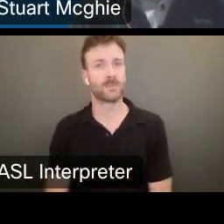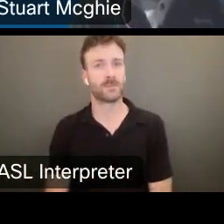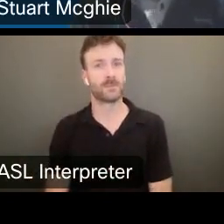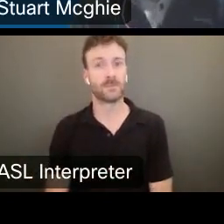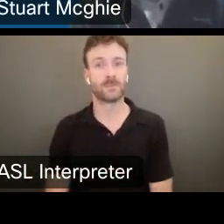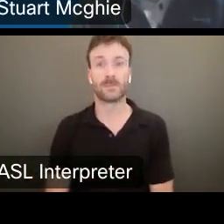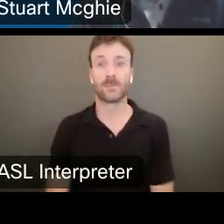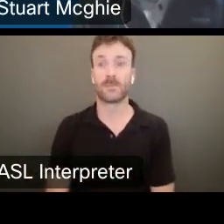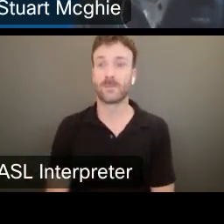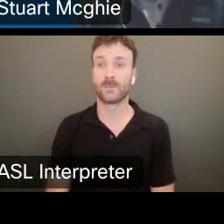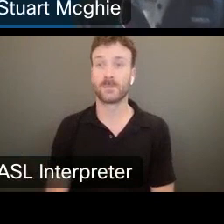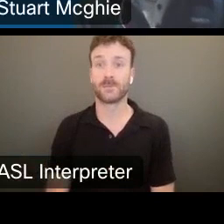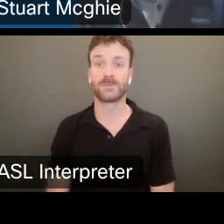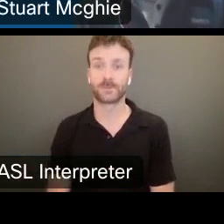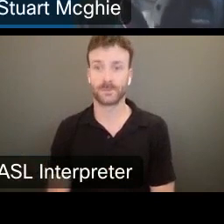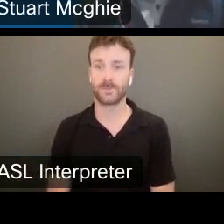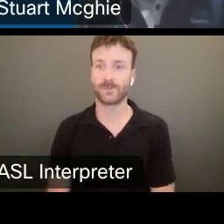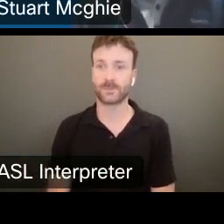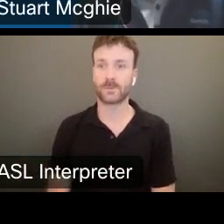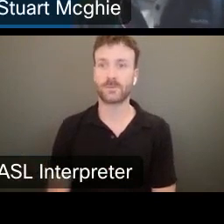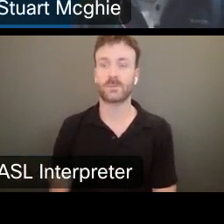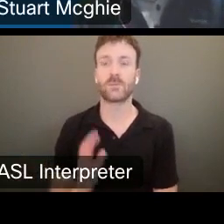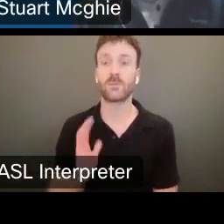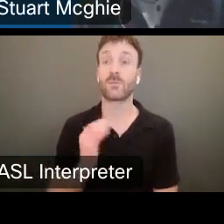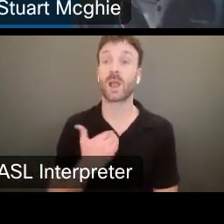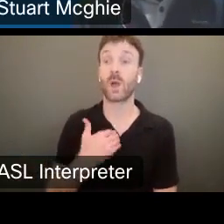So we're working with our constructors to add wayfinding signs.